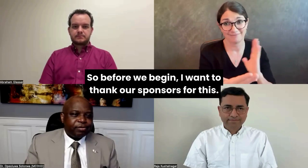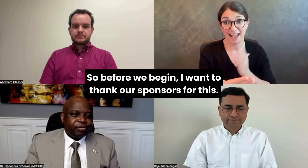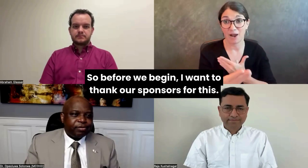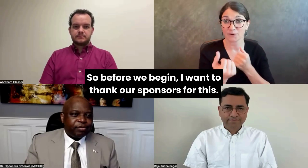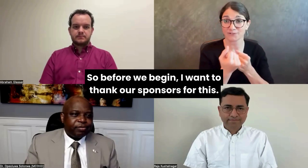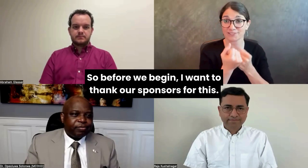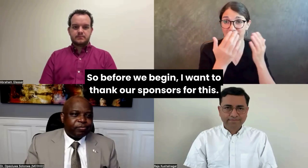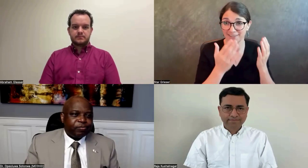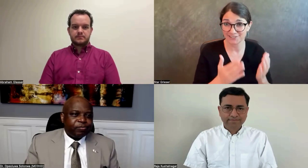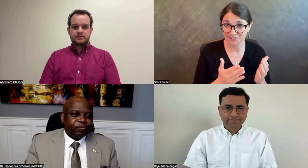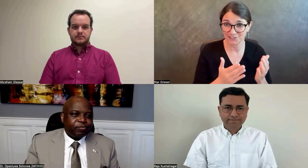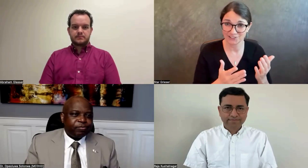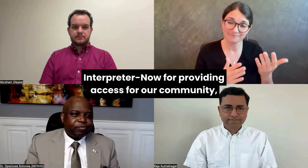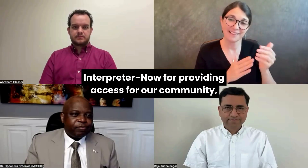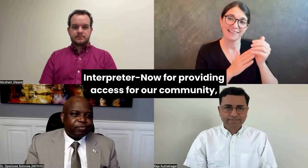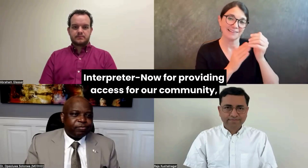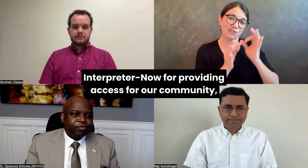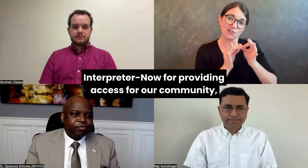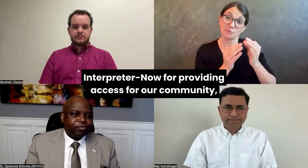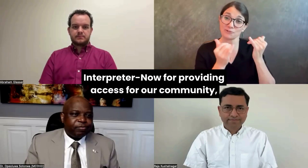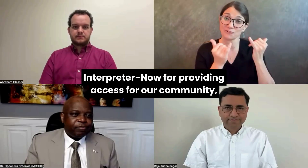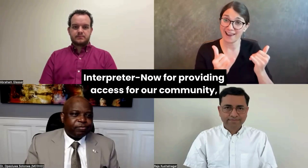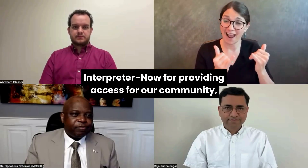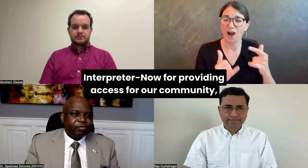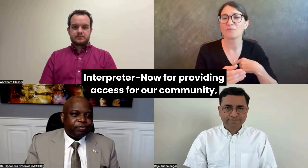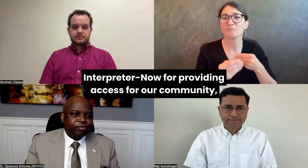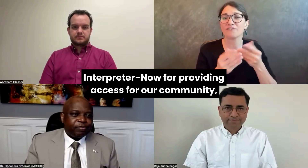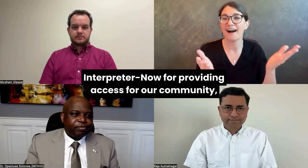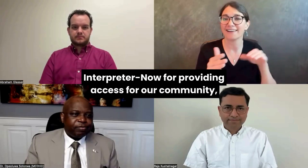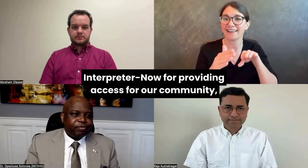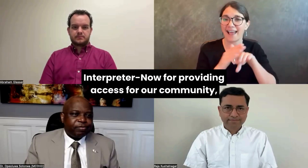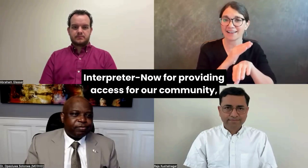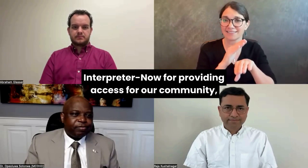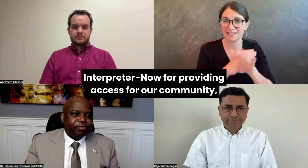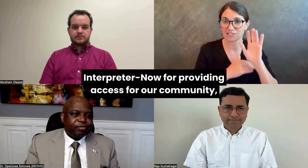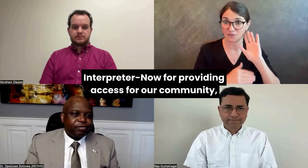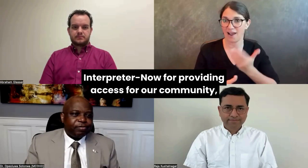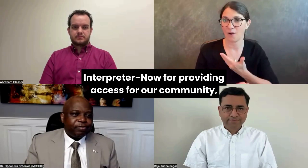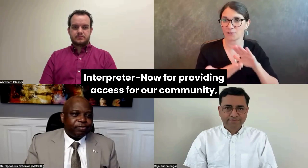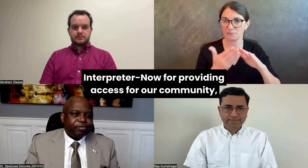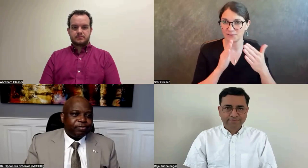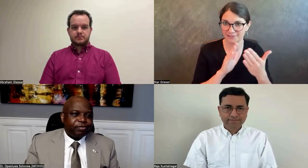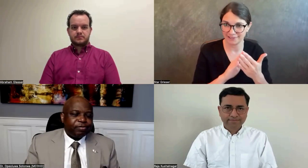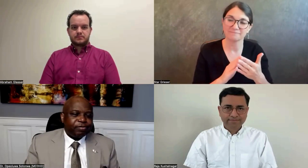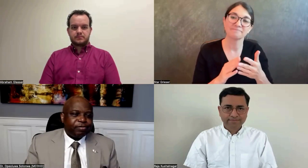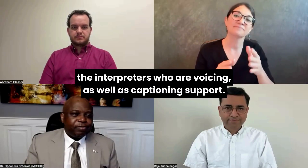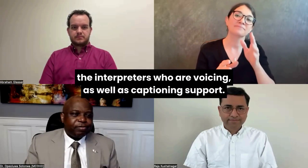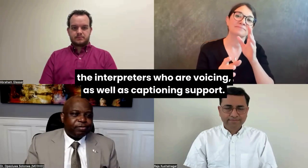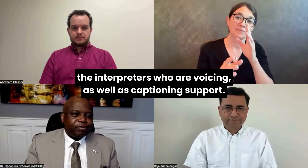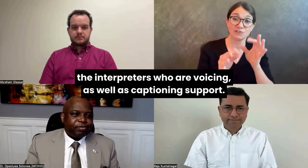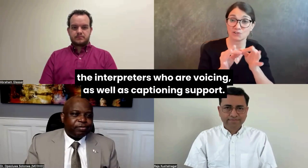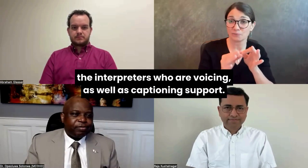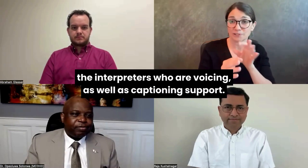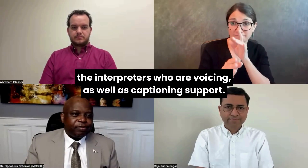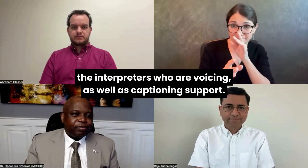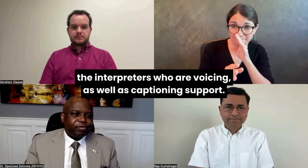Interpreter-Now for providing access for our community, the interpreters who are voicing, as well as captioning support.